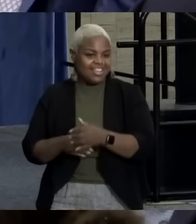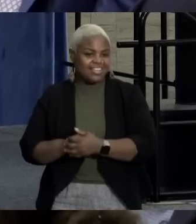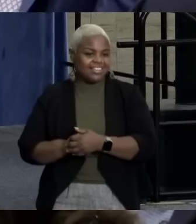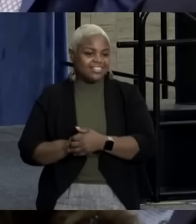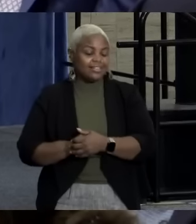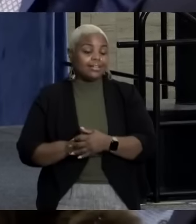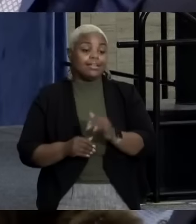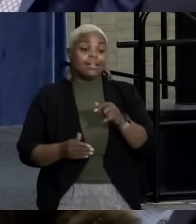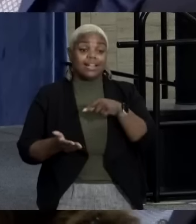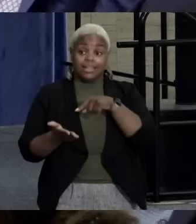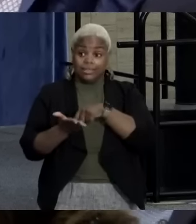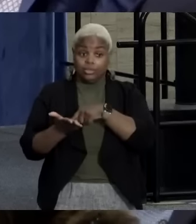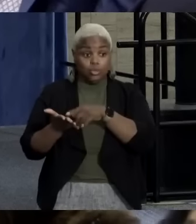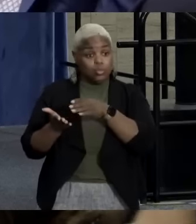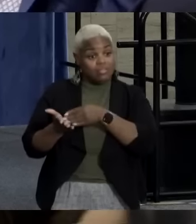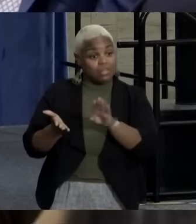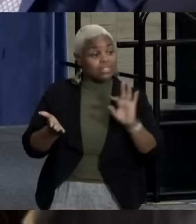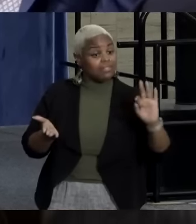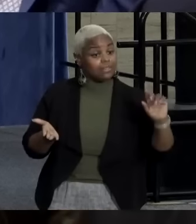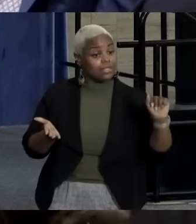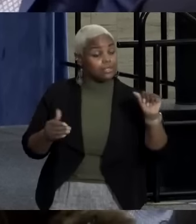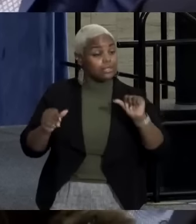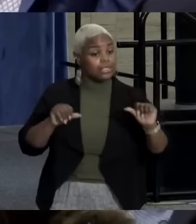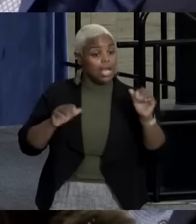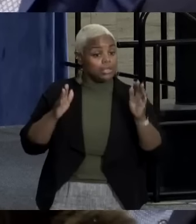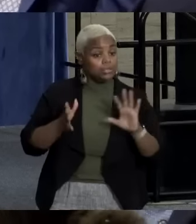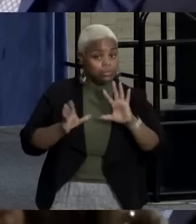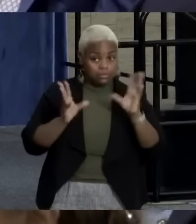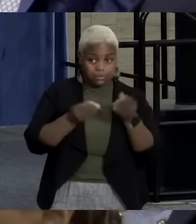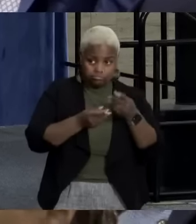FDA scientists and consensus among the rank and file? Was